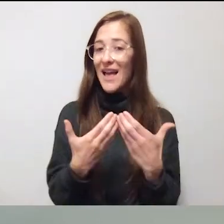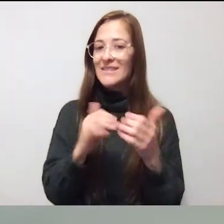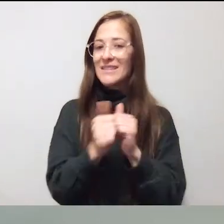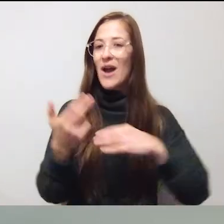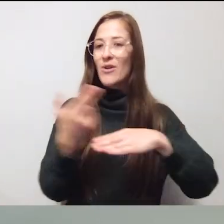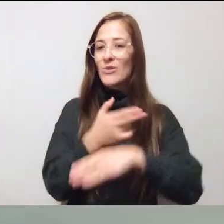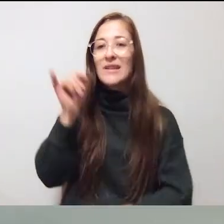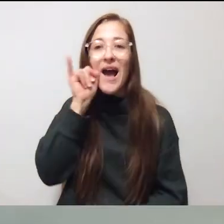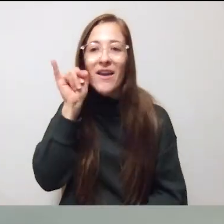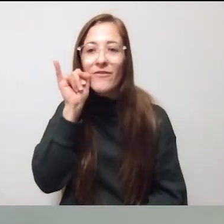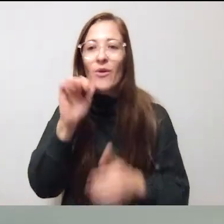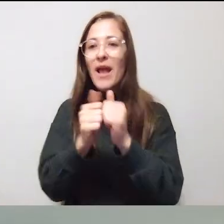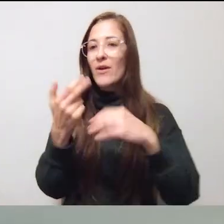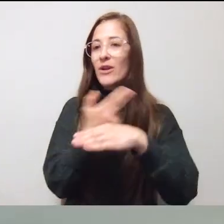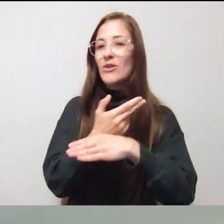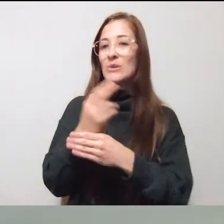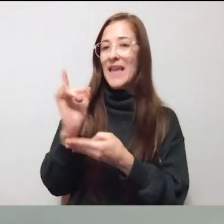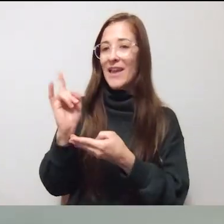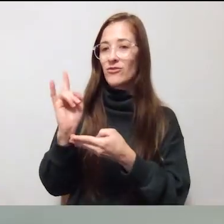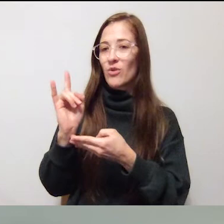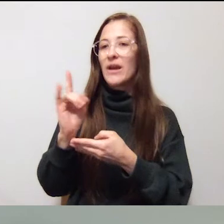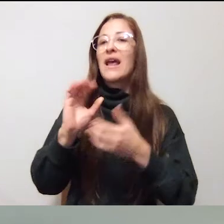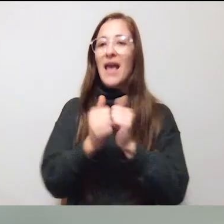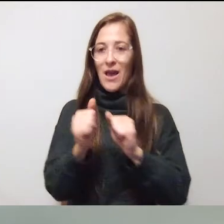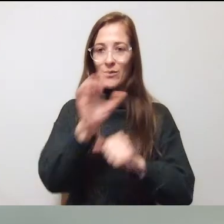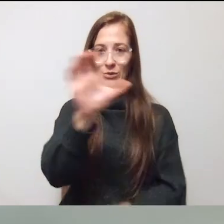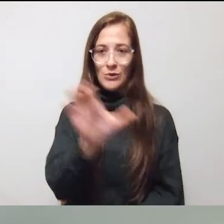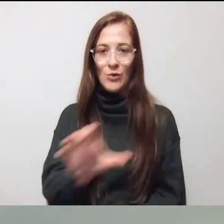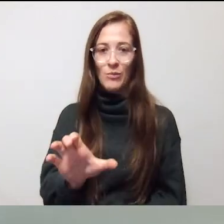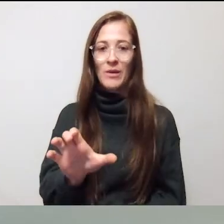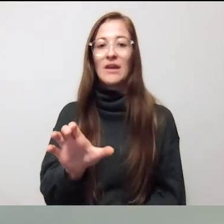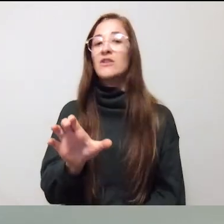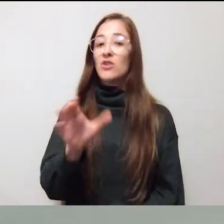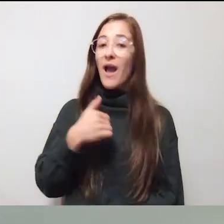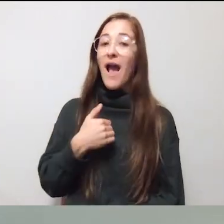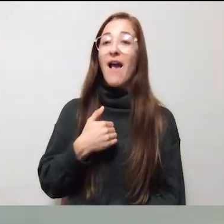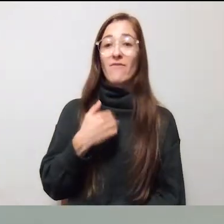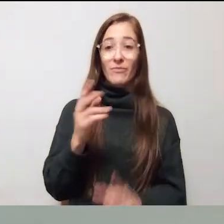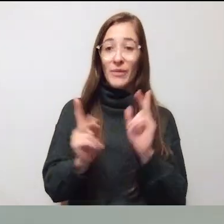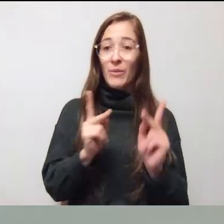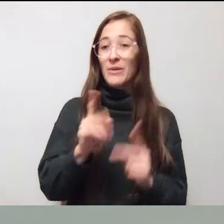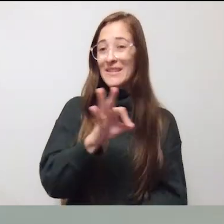how to use an Android, and how to Zoom. So you baseline individuals and, you know, I have 92 and 100-year-olds who said,